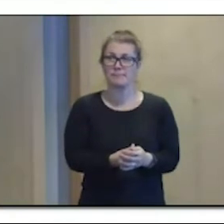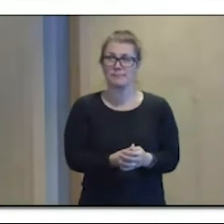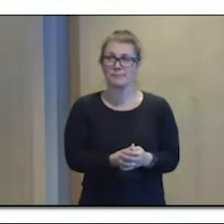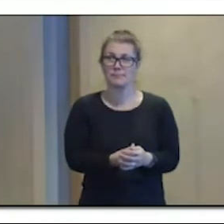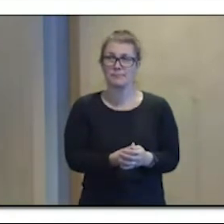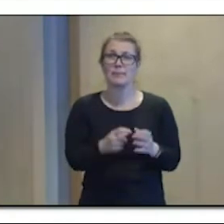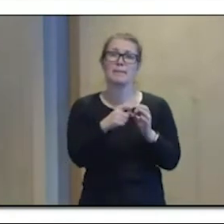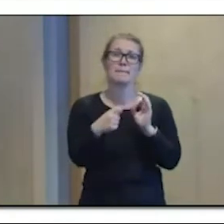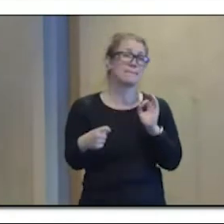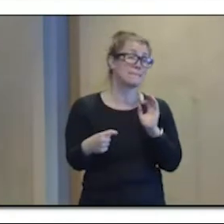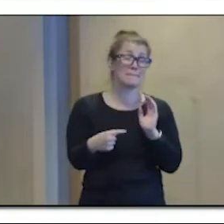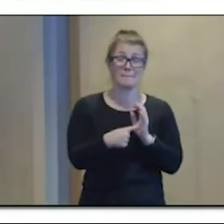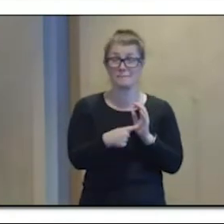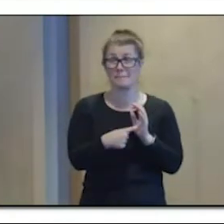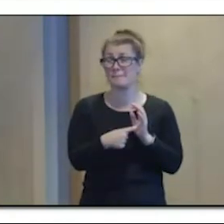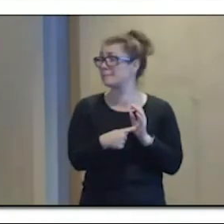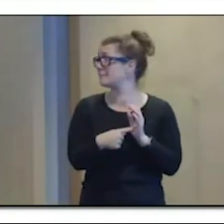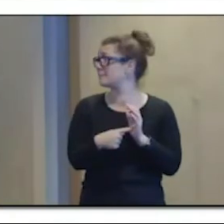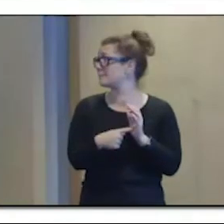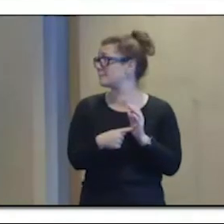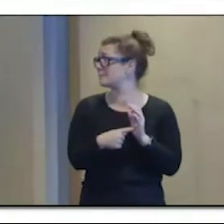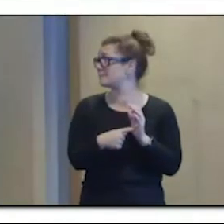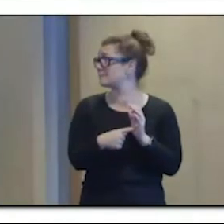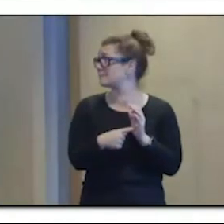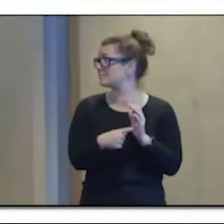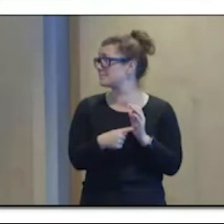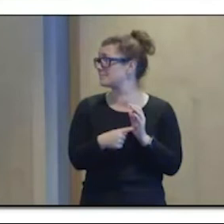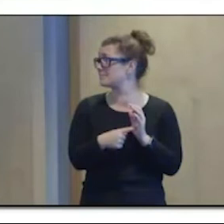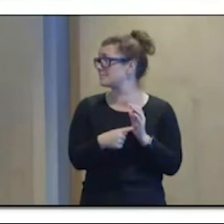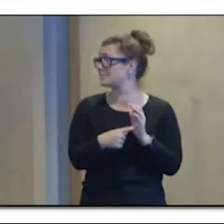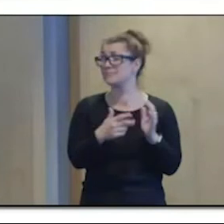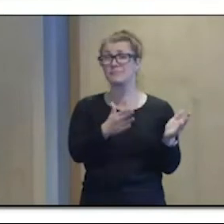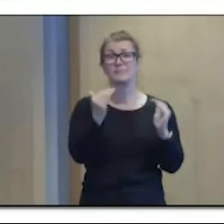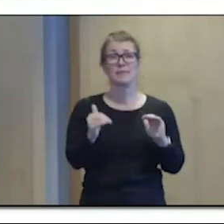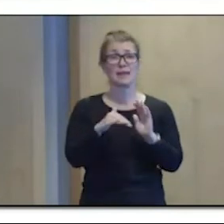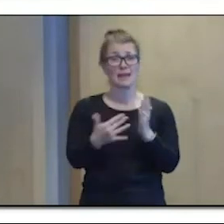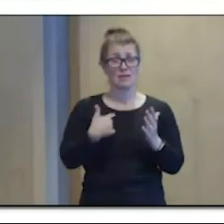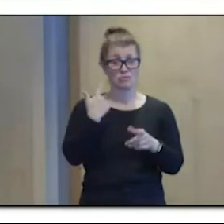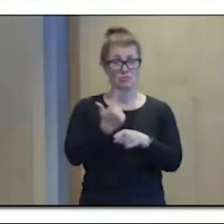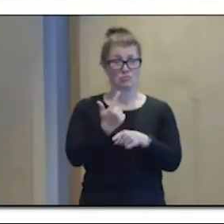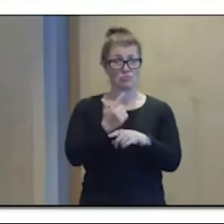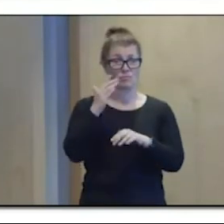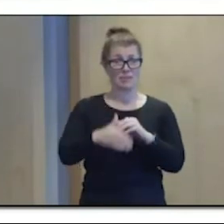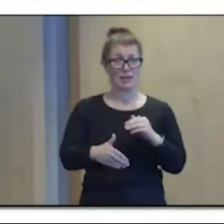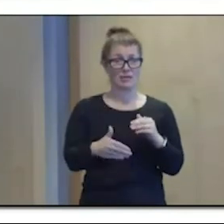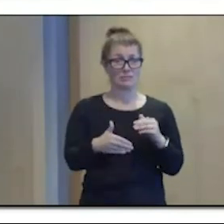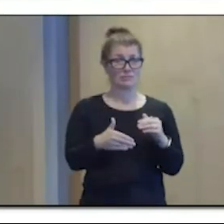But this is I guess so now I'm going to talk about behind the meter batteries which is all the rage